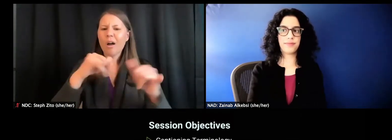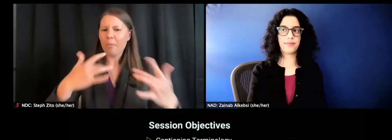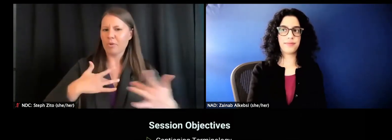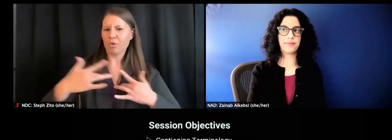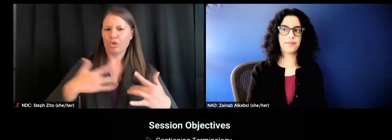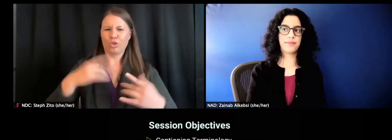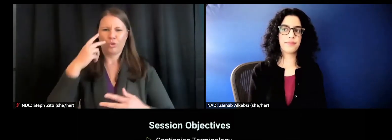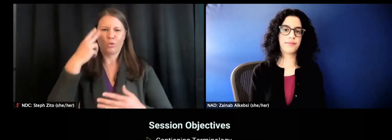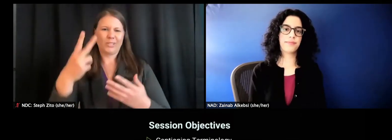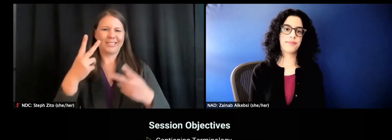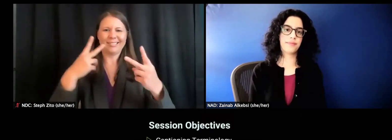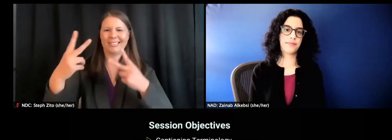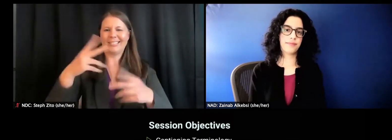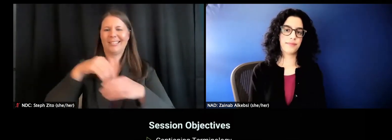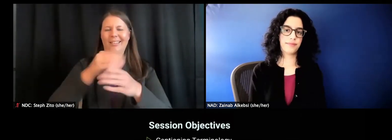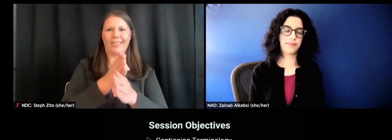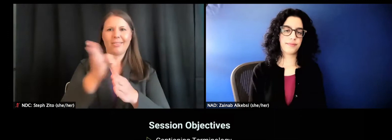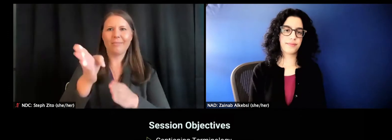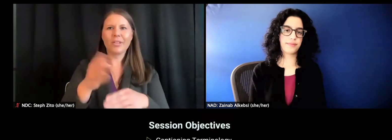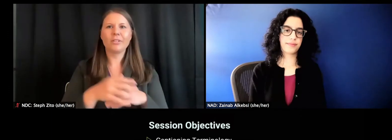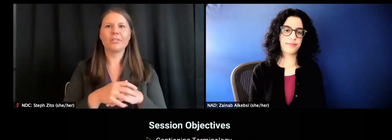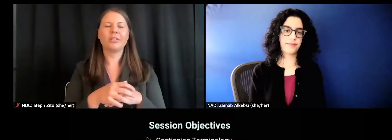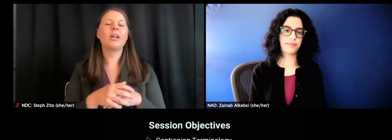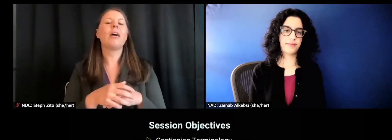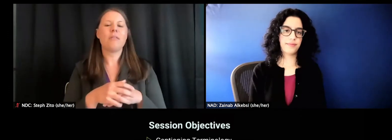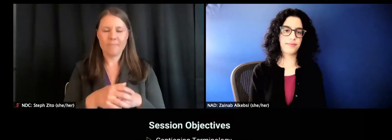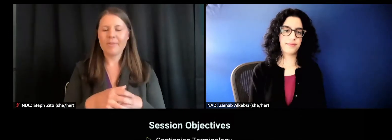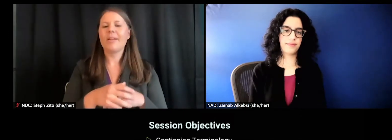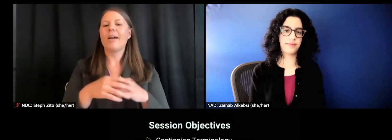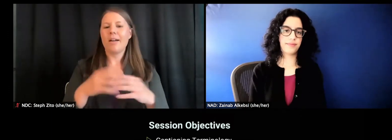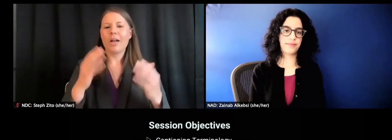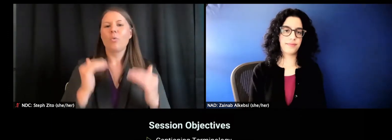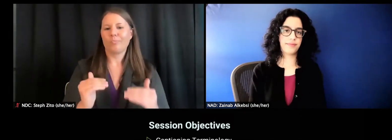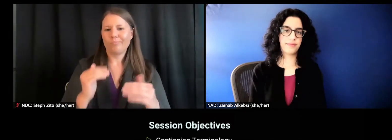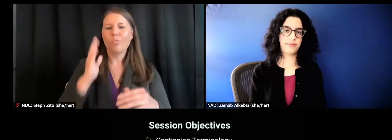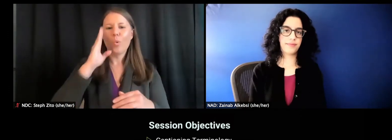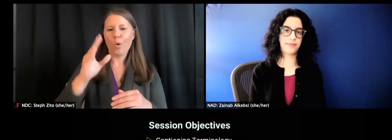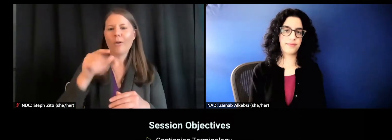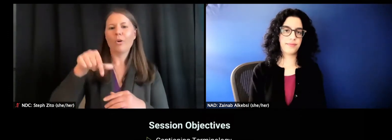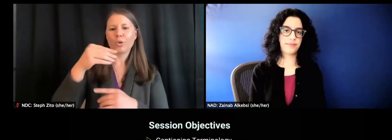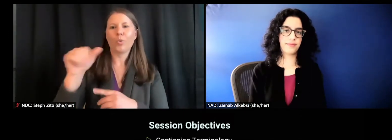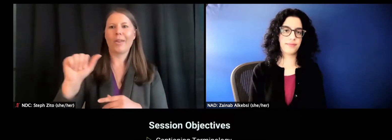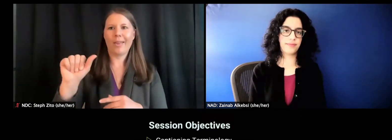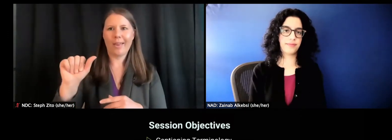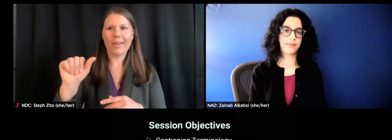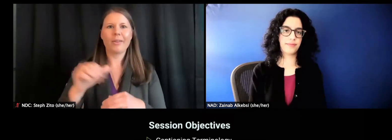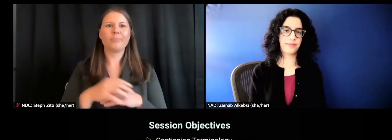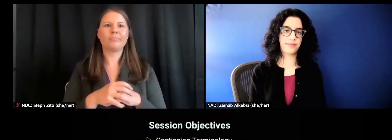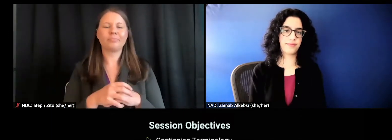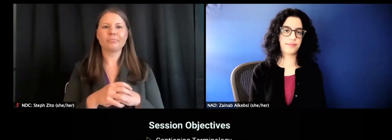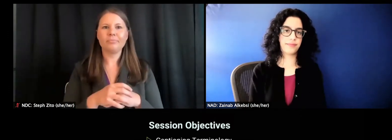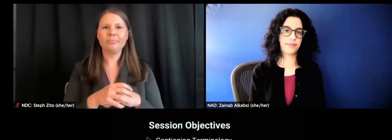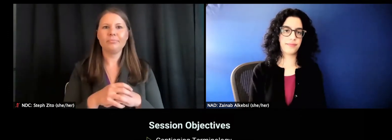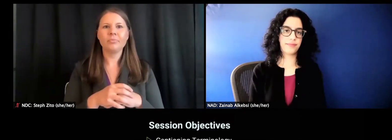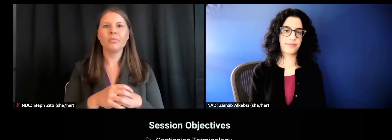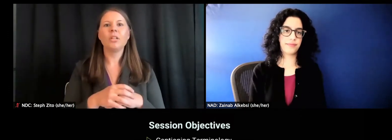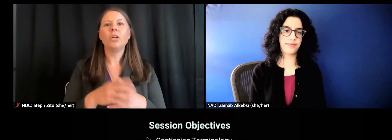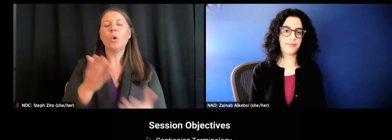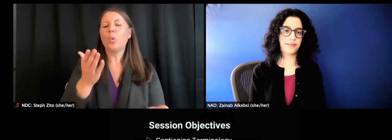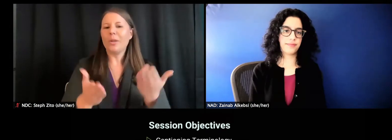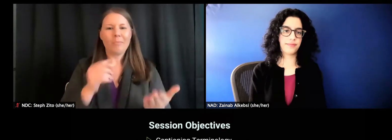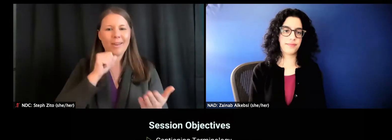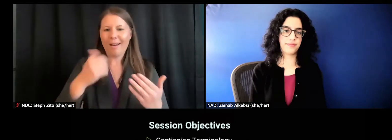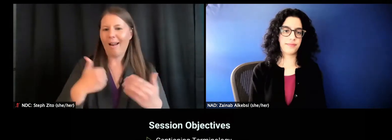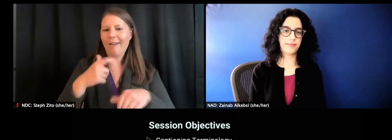that we see in the field before moving into our Q & A session.